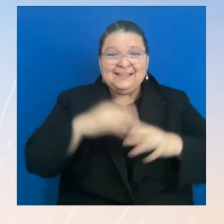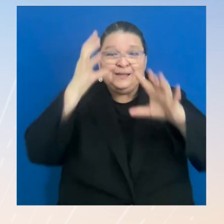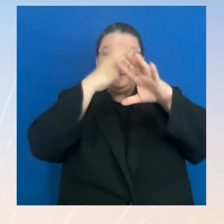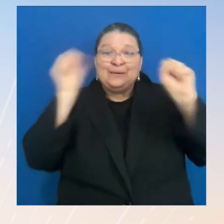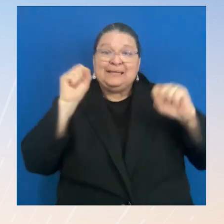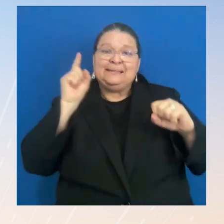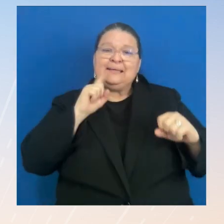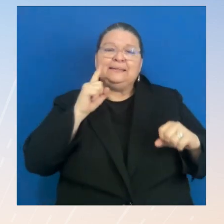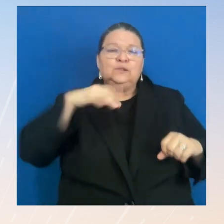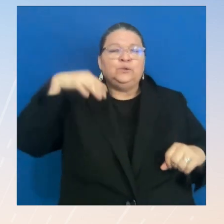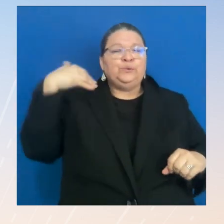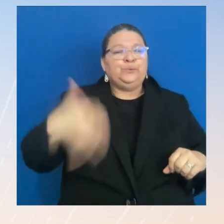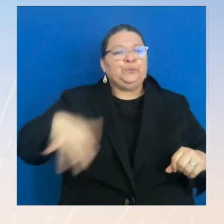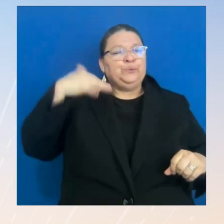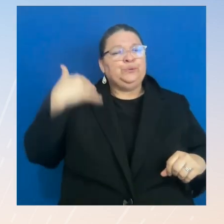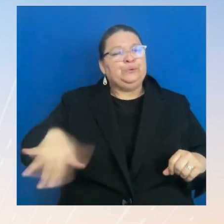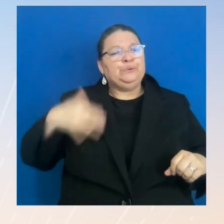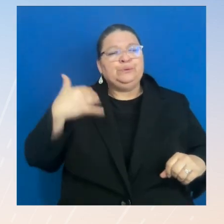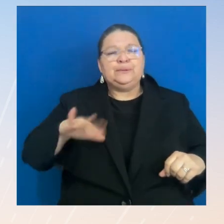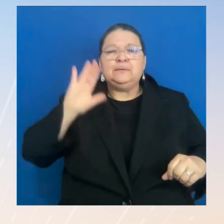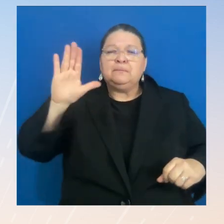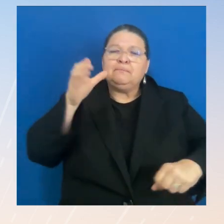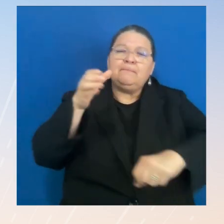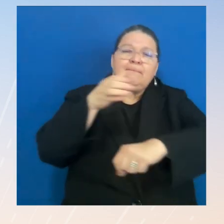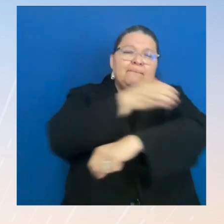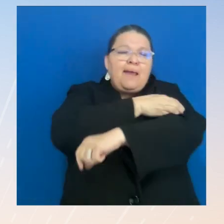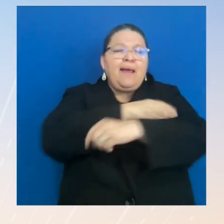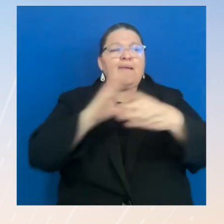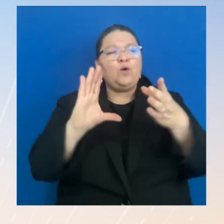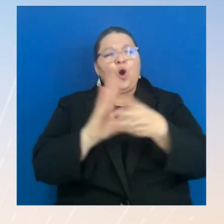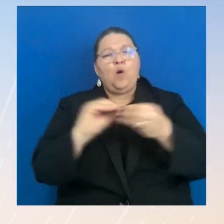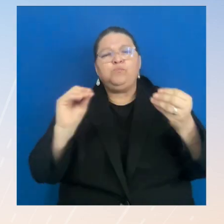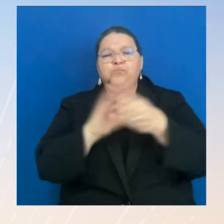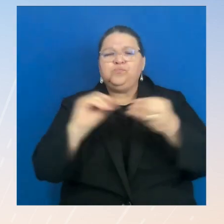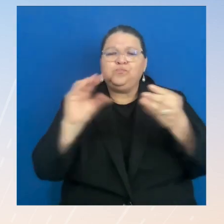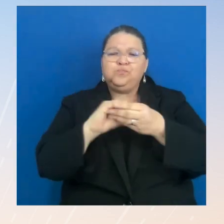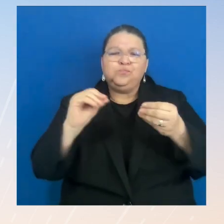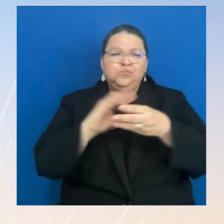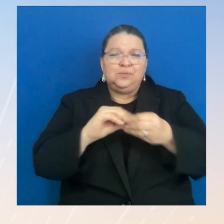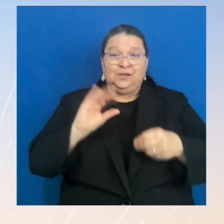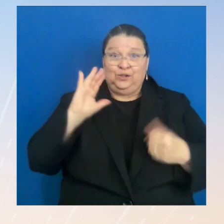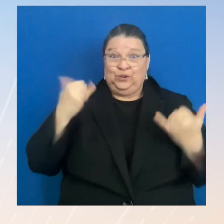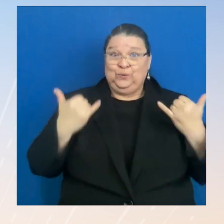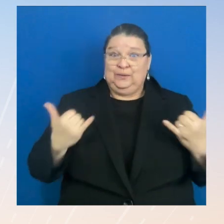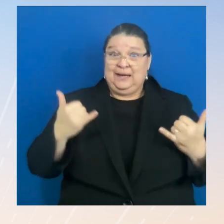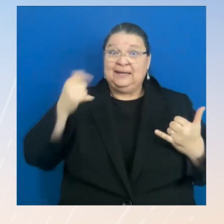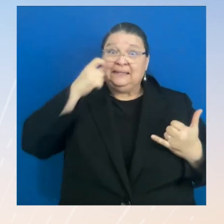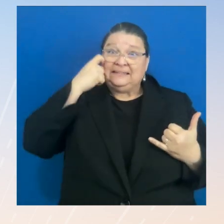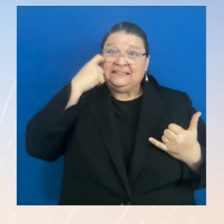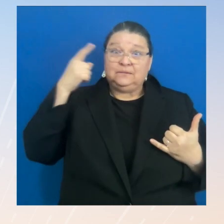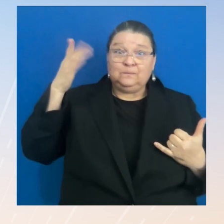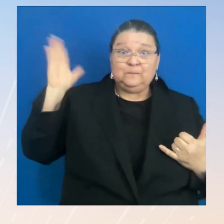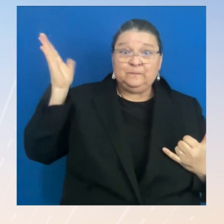when he spoke in Canada -- or to the Canadians, I should say -- and we certainly expect that to be the case tomorrow. The Press: And on the Ukrainian